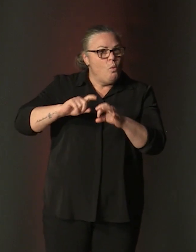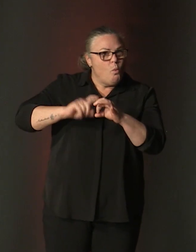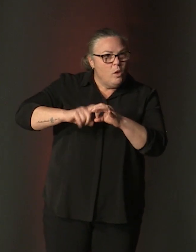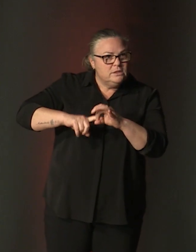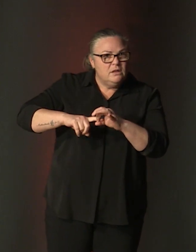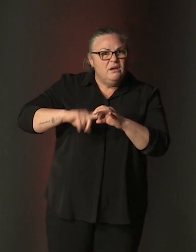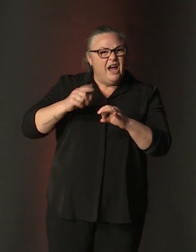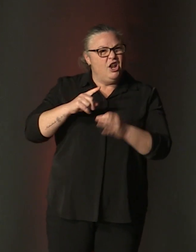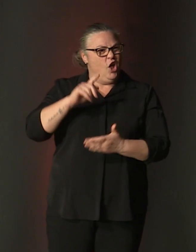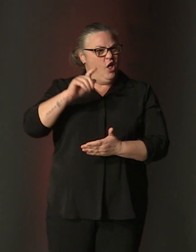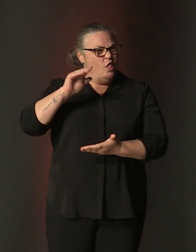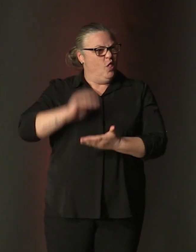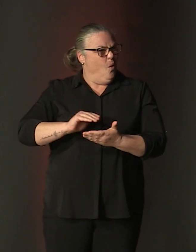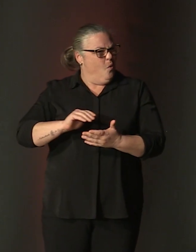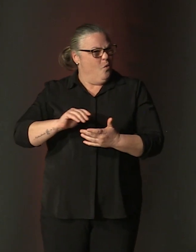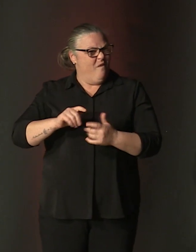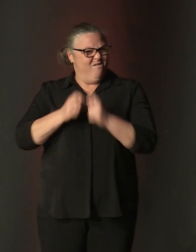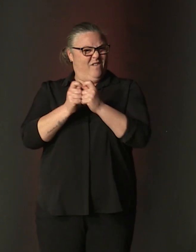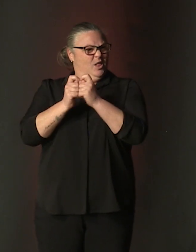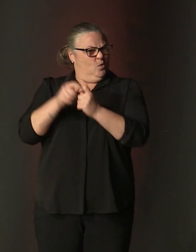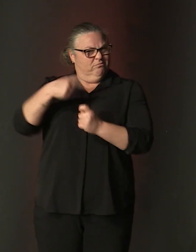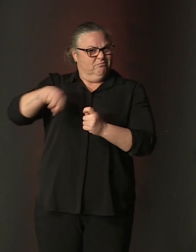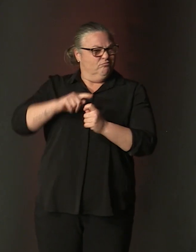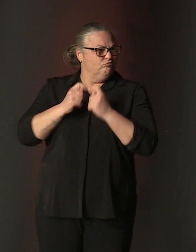For example, take a food-grade beverage bottle.